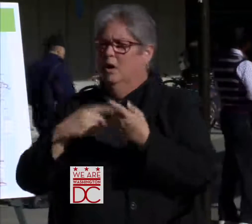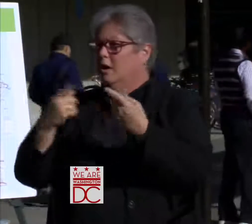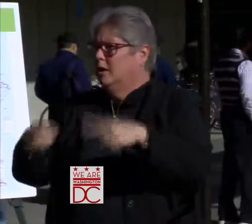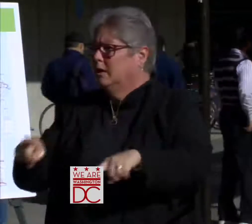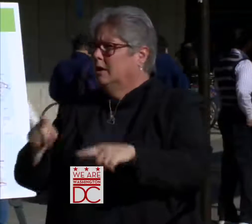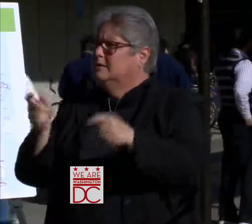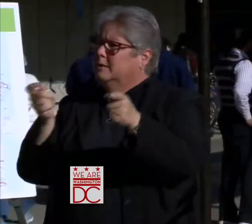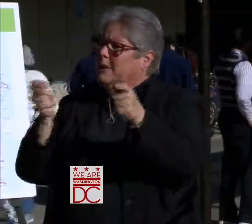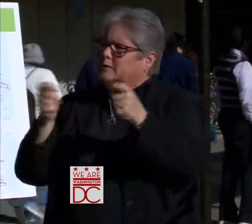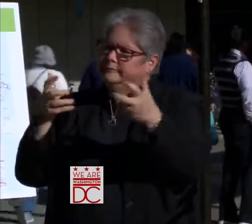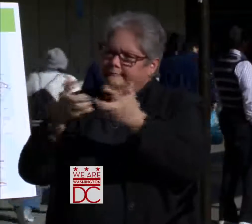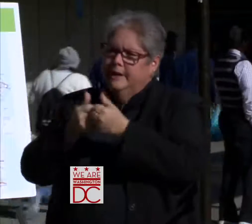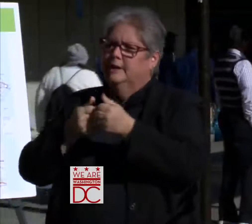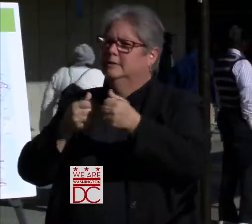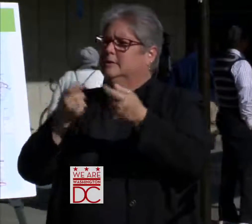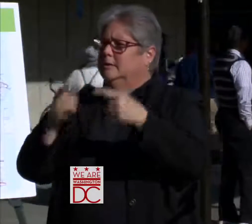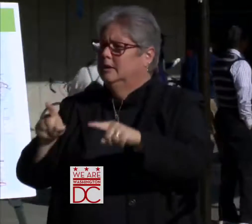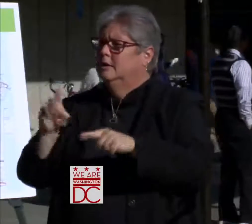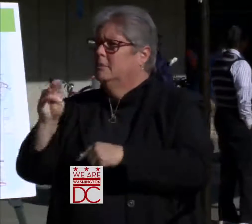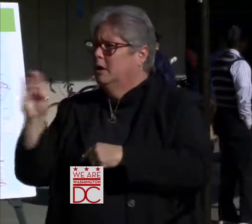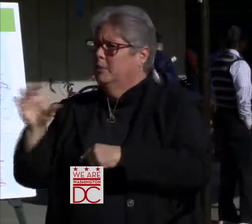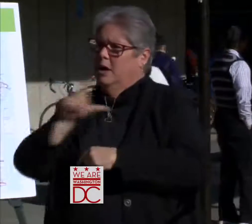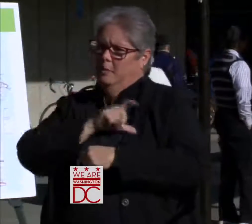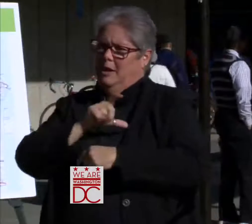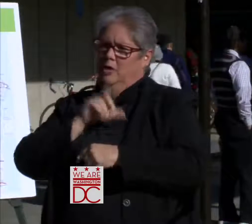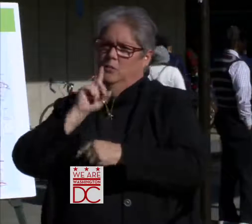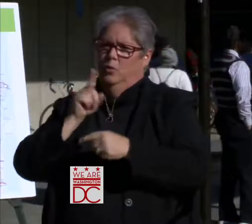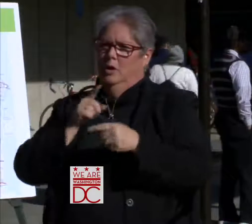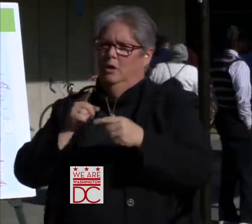MANAGEMENT AND MONTGOMERY COUNTY POLICE WILL DIRECT TRAFFIC AT